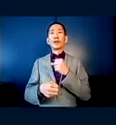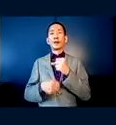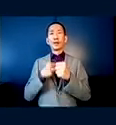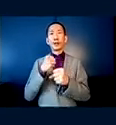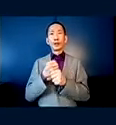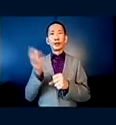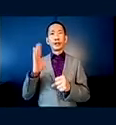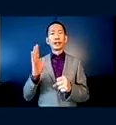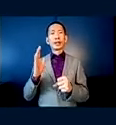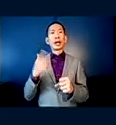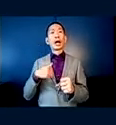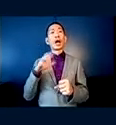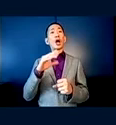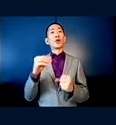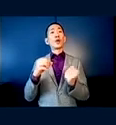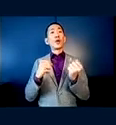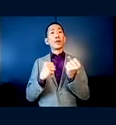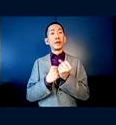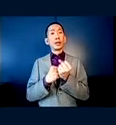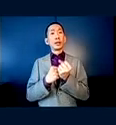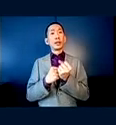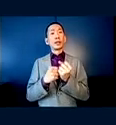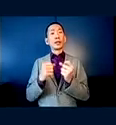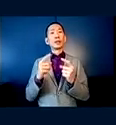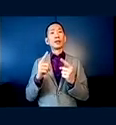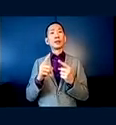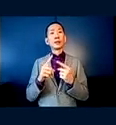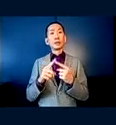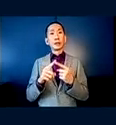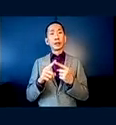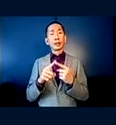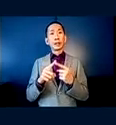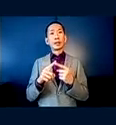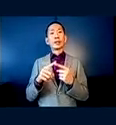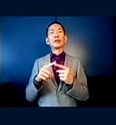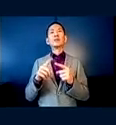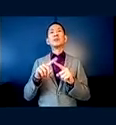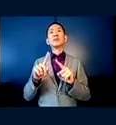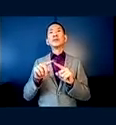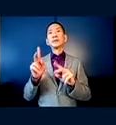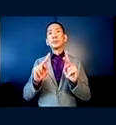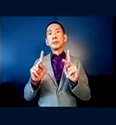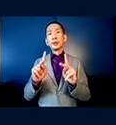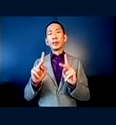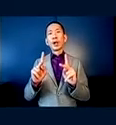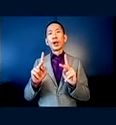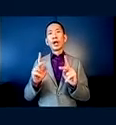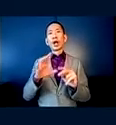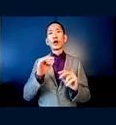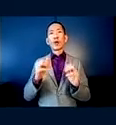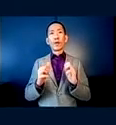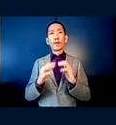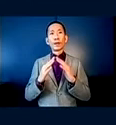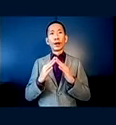SO A FEW YEARS AGO, I CO-FOUNDED